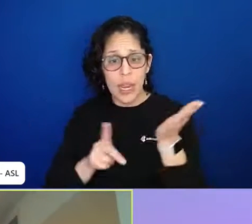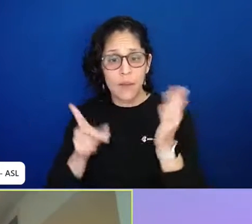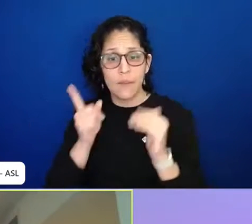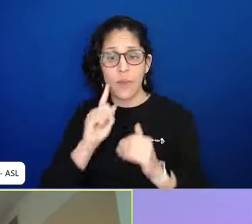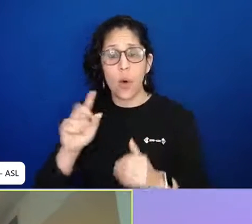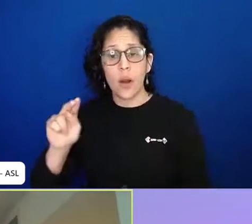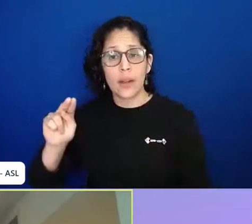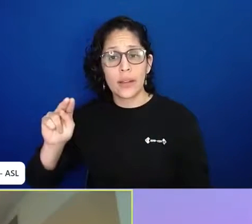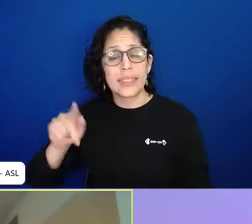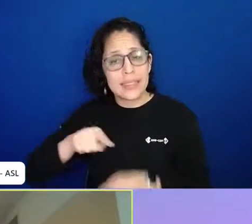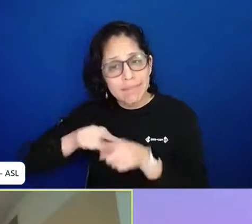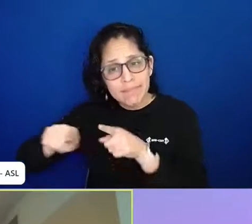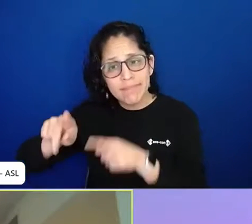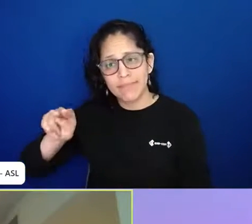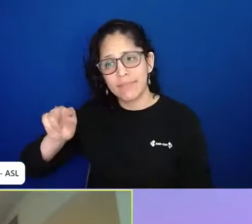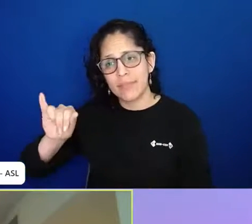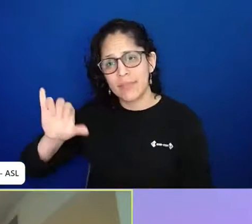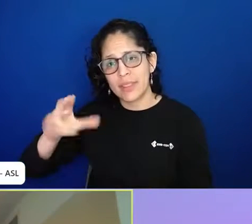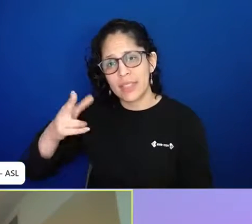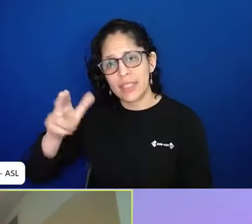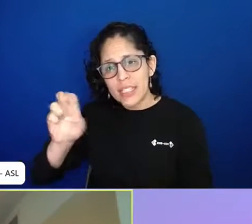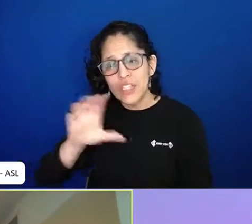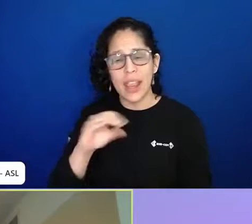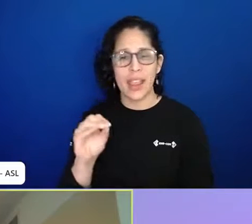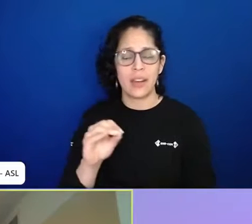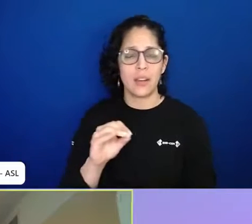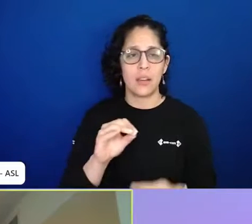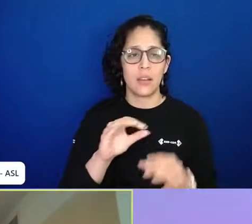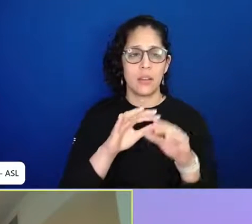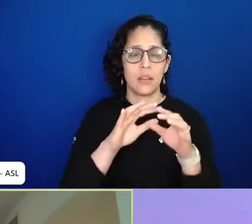any strategies for identifying strategies and quote for inclusive diverse design and